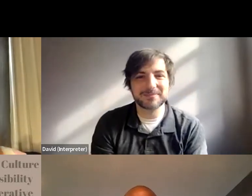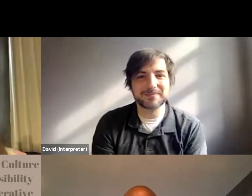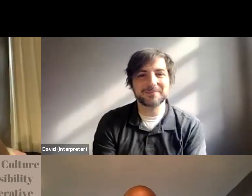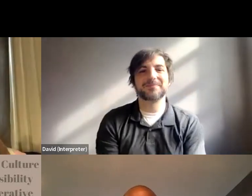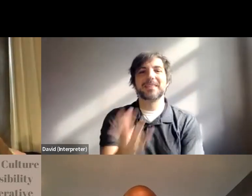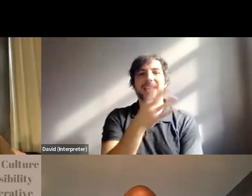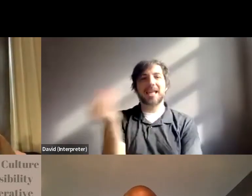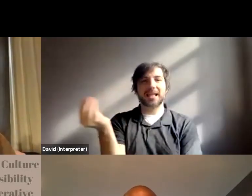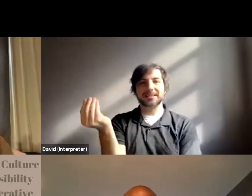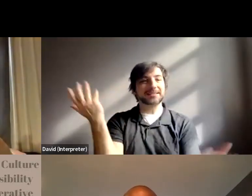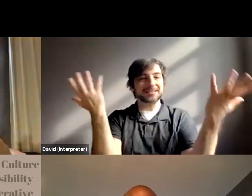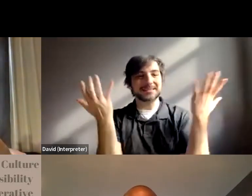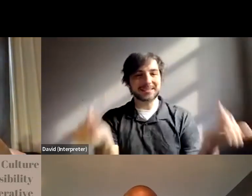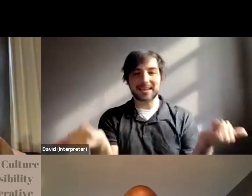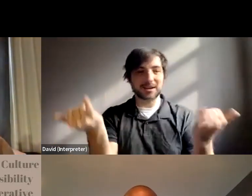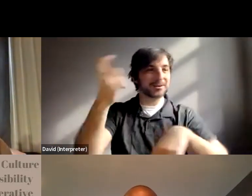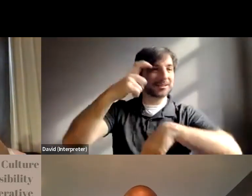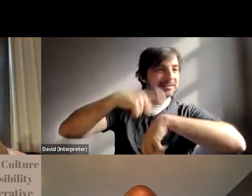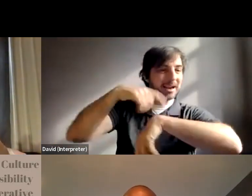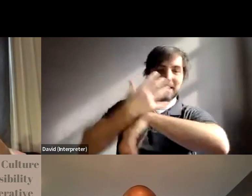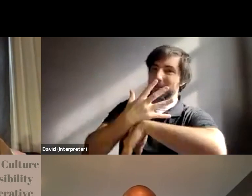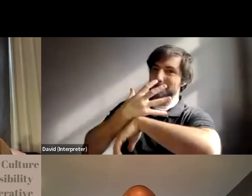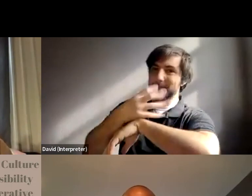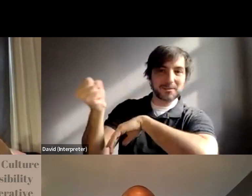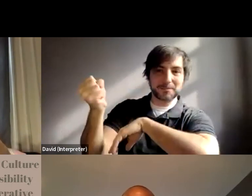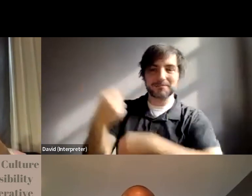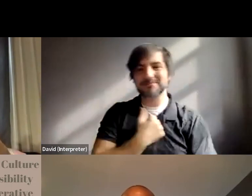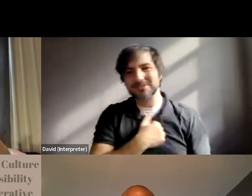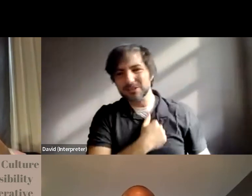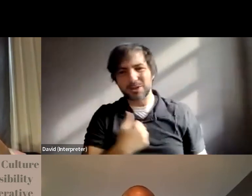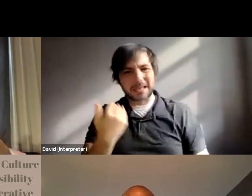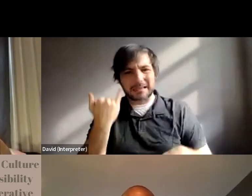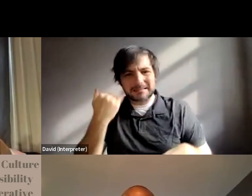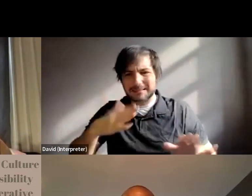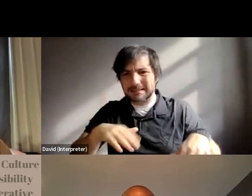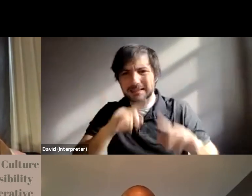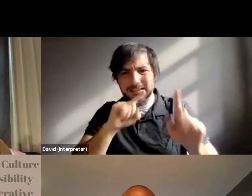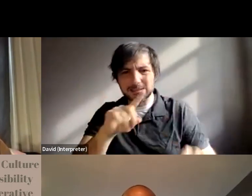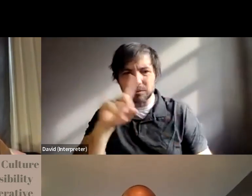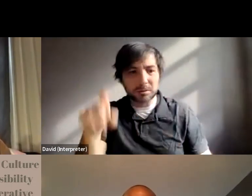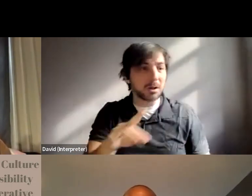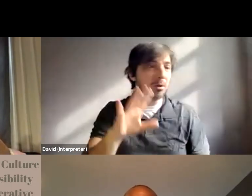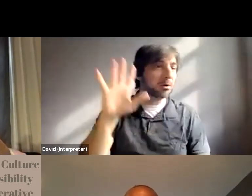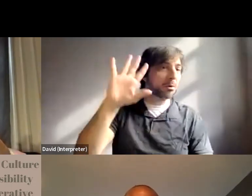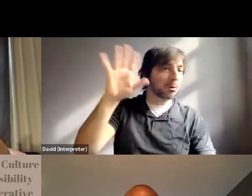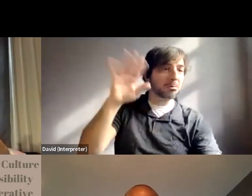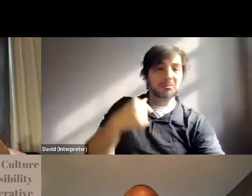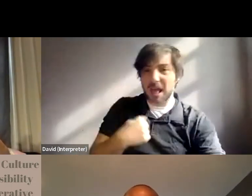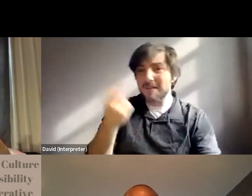We are out of time. I apologize for any other question s that we didn't get to. Actually, if you have one more minute, there is a question from